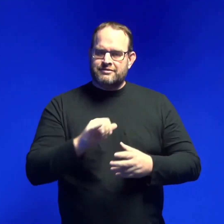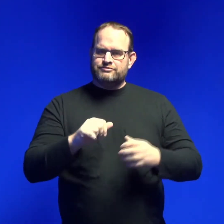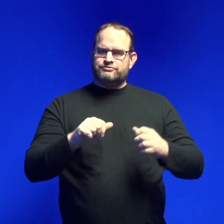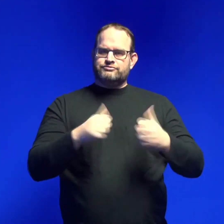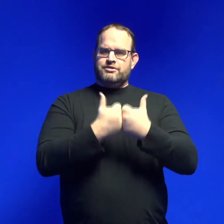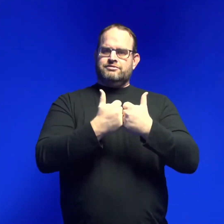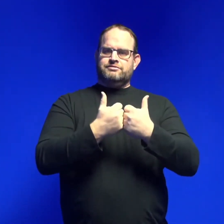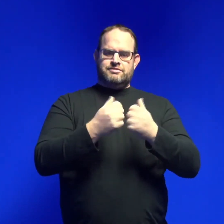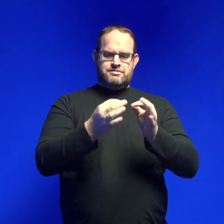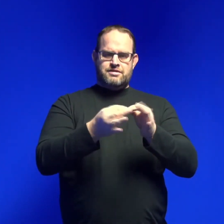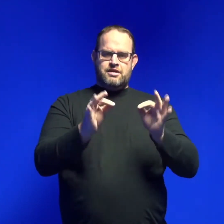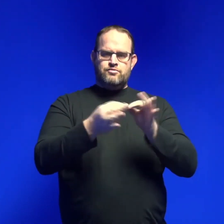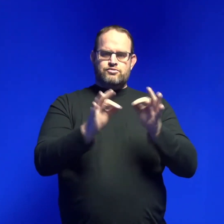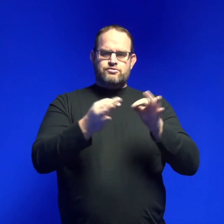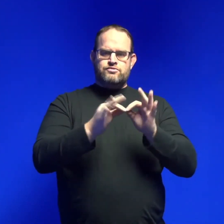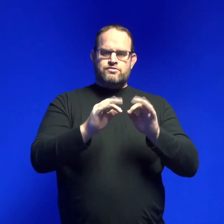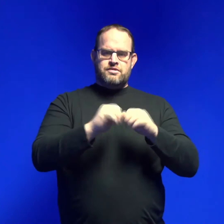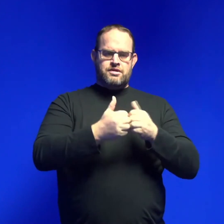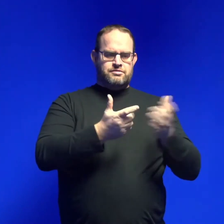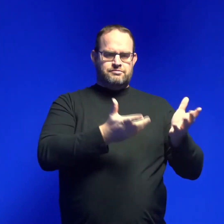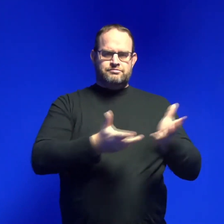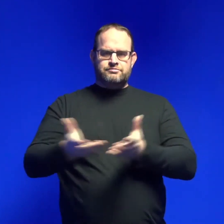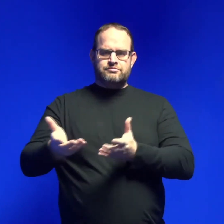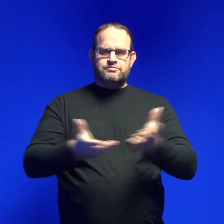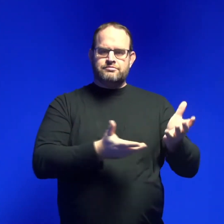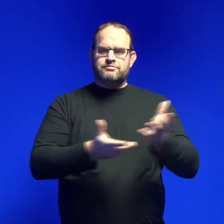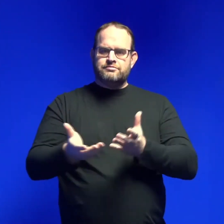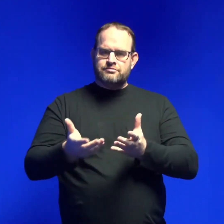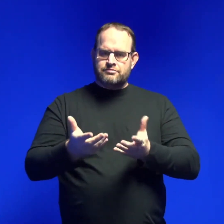That creates a challenge of how to convey and provide optimal language access to children.